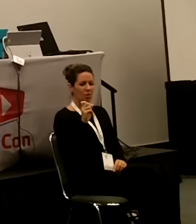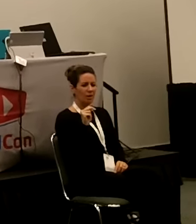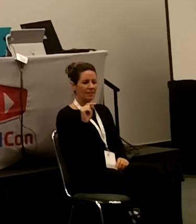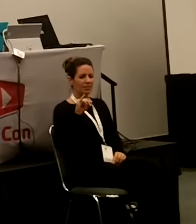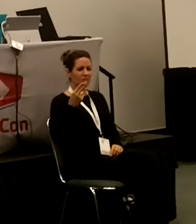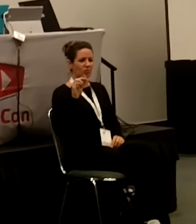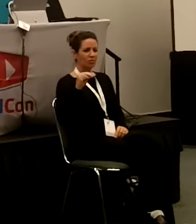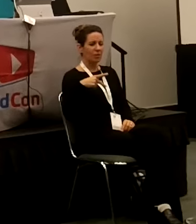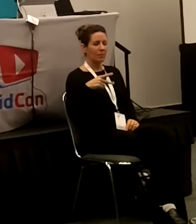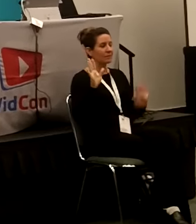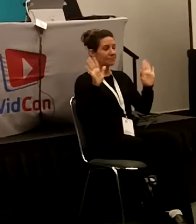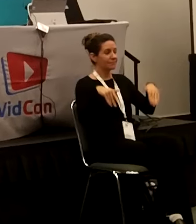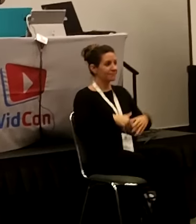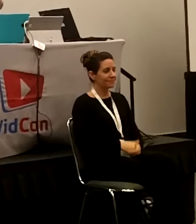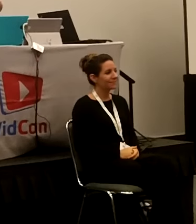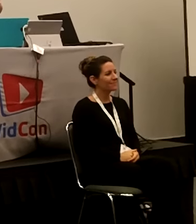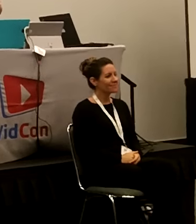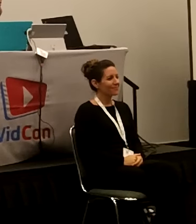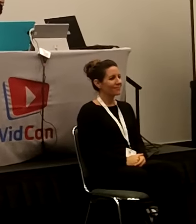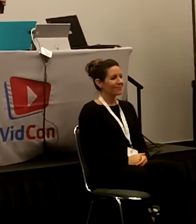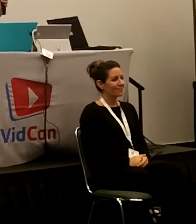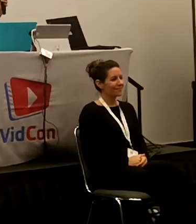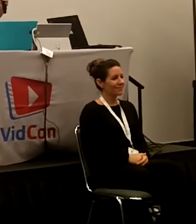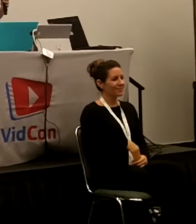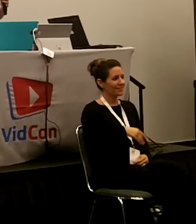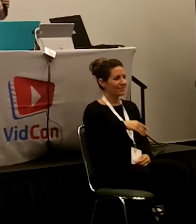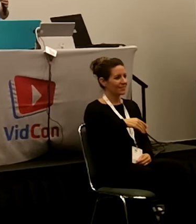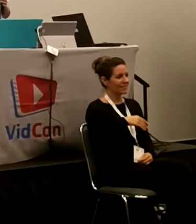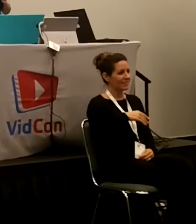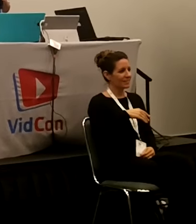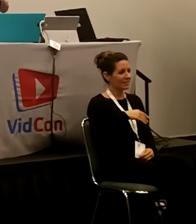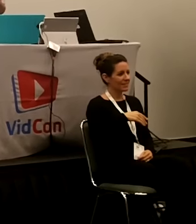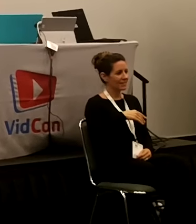Anyway, but yeah, Good Mythical Morning as you know probably,